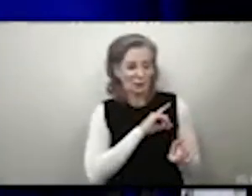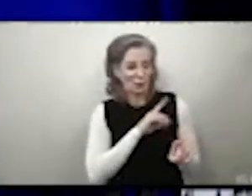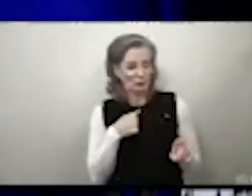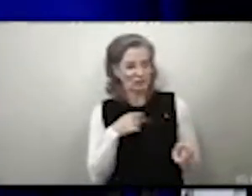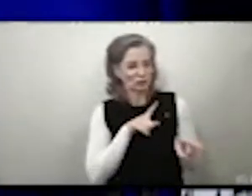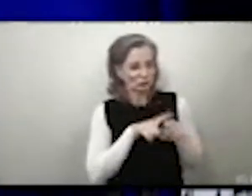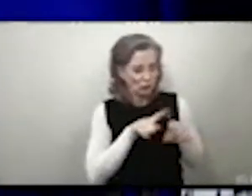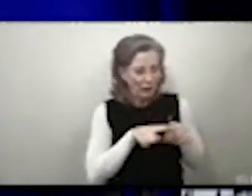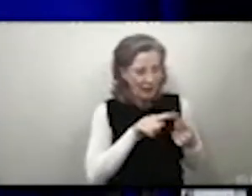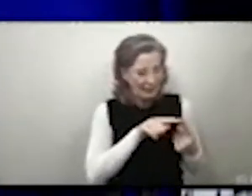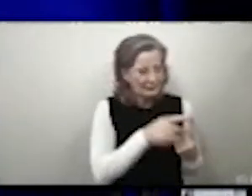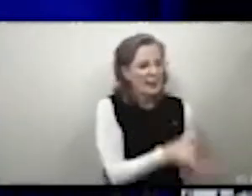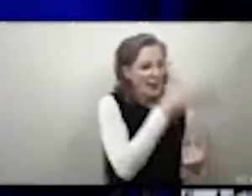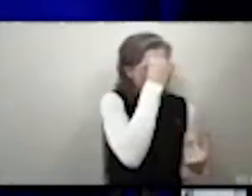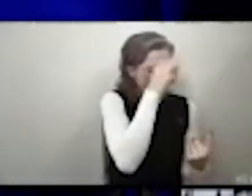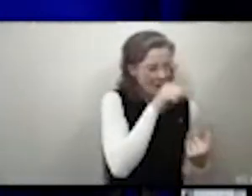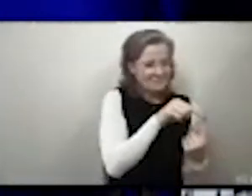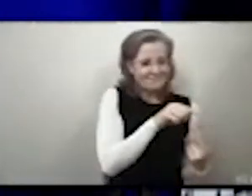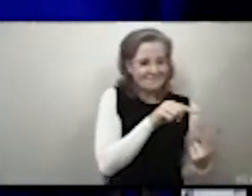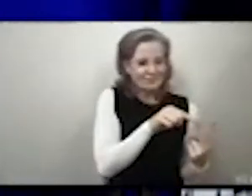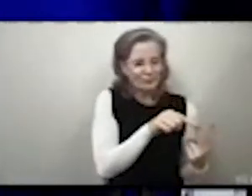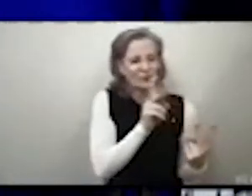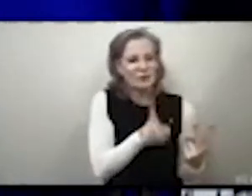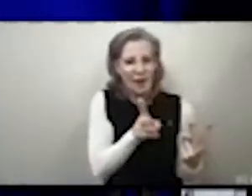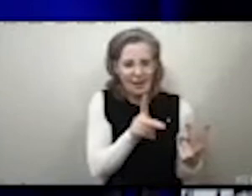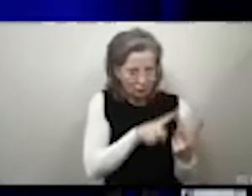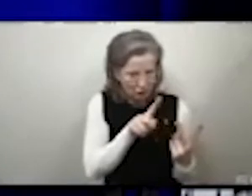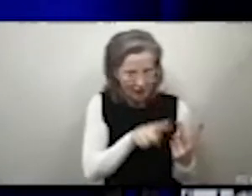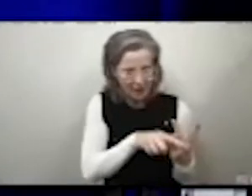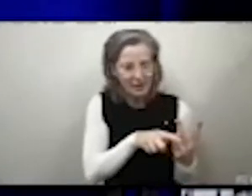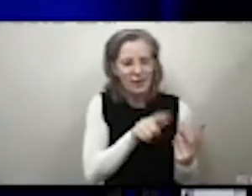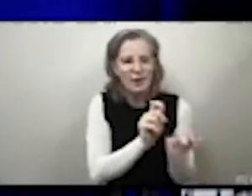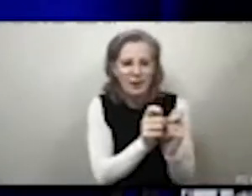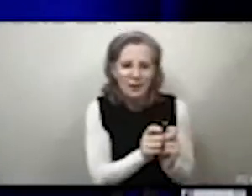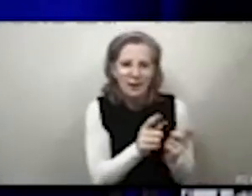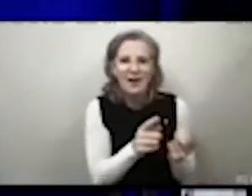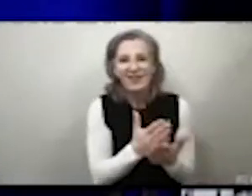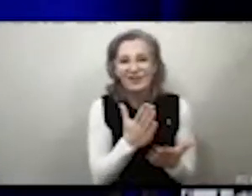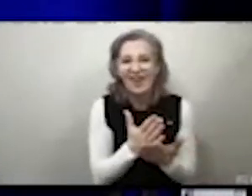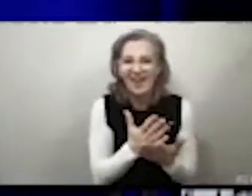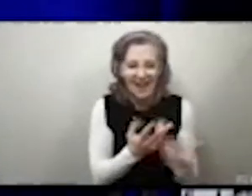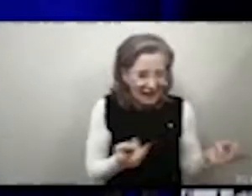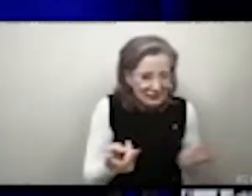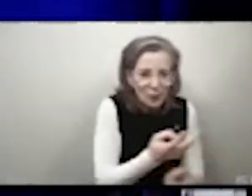and then you try again and that's, that's actually just exploring the unknown and that's what scientists do. And actually so policymaking